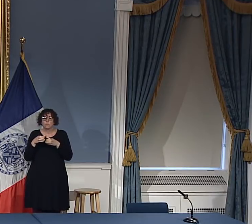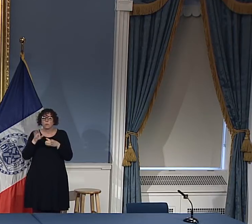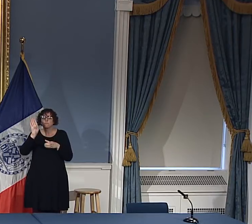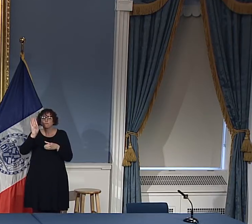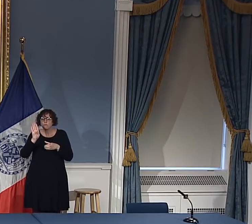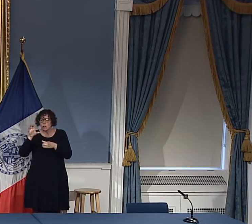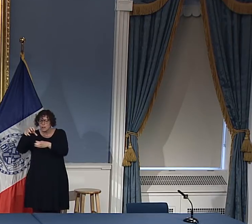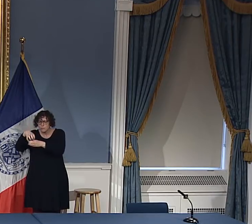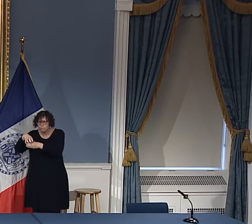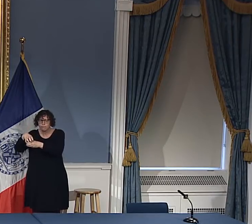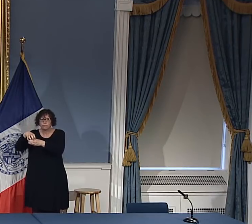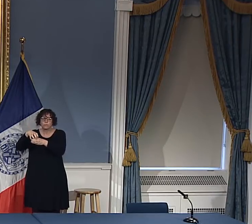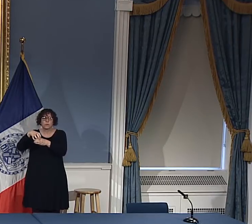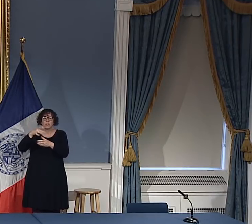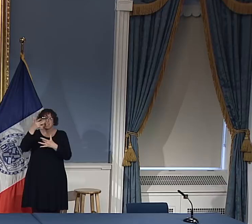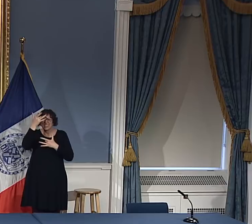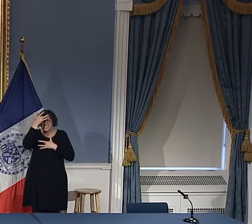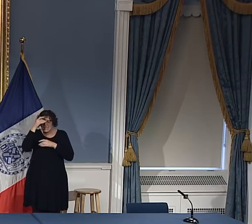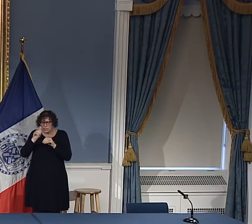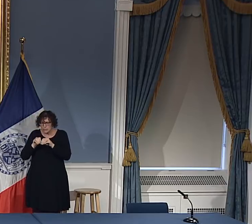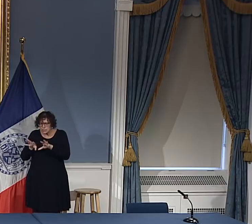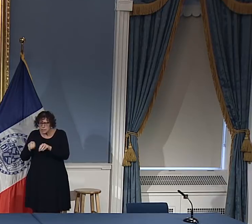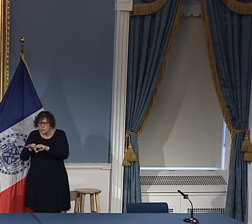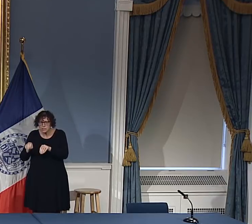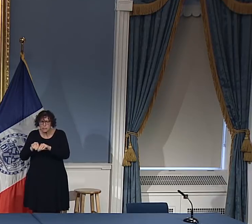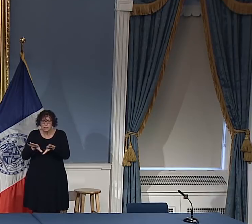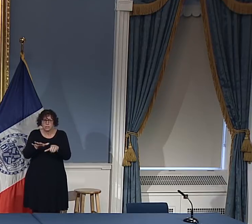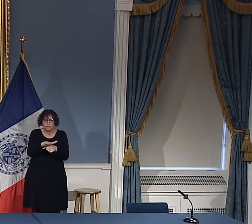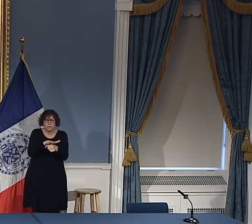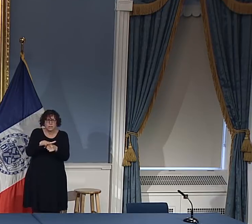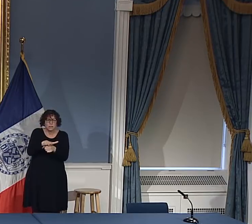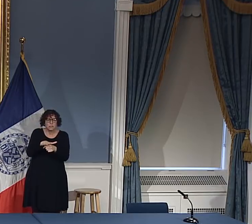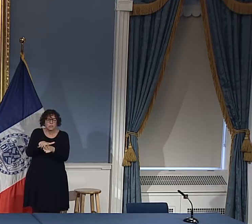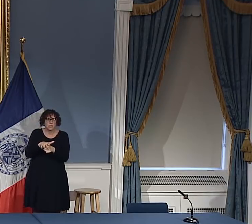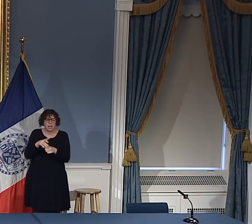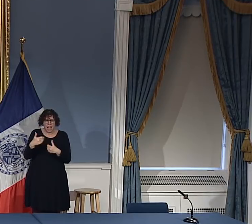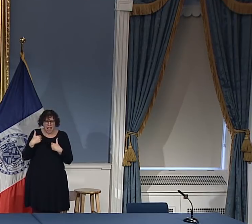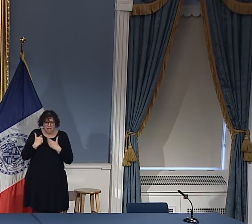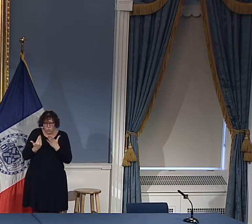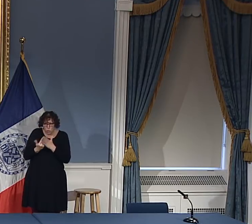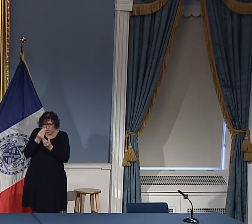CLUSTER OVER IN BROOKLYN AS WE SEE THE NUMBERS INEACRSNGI TREHE